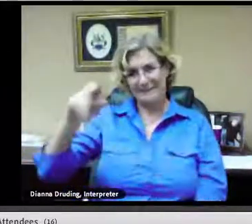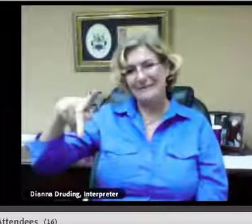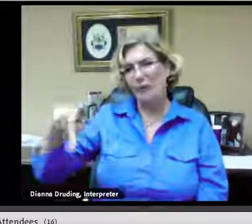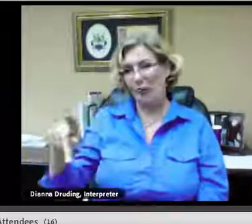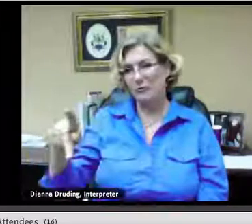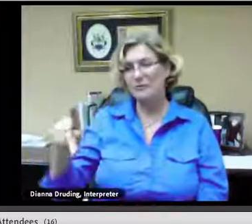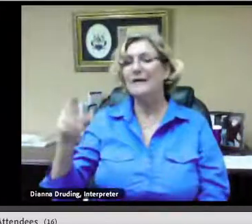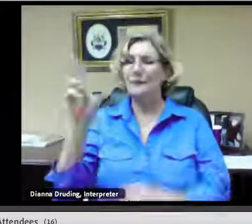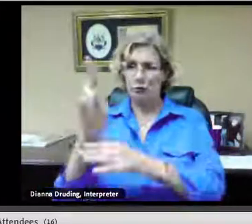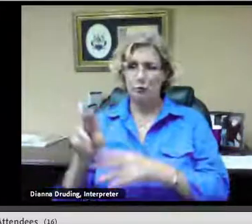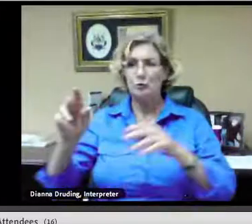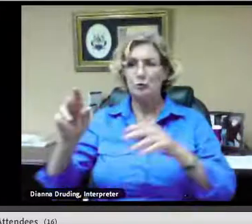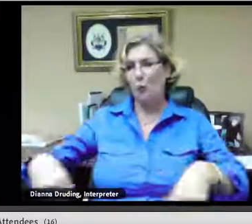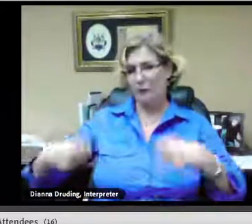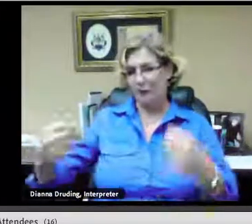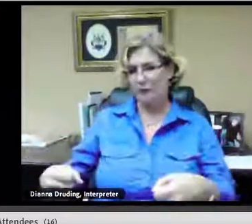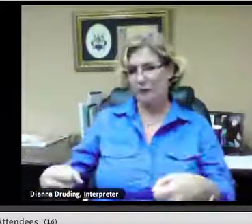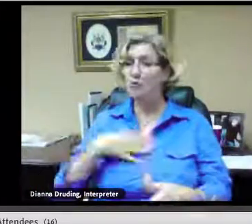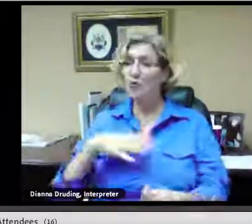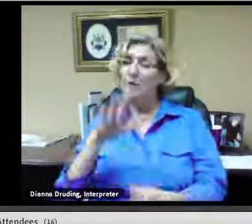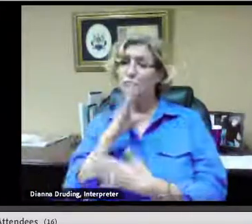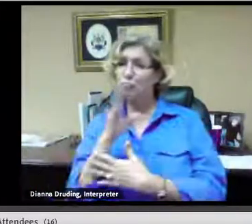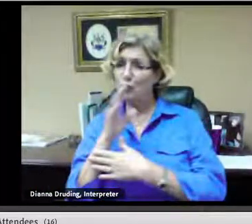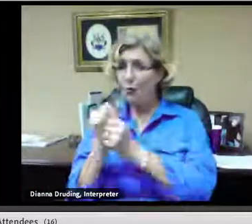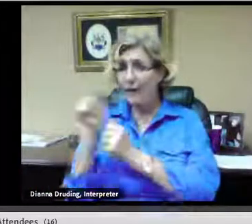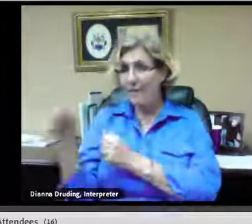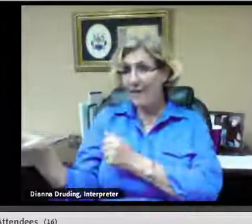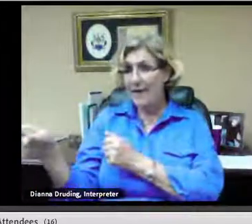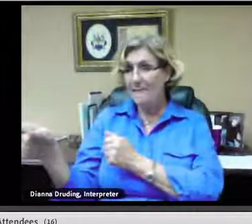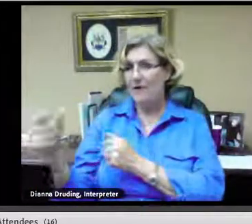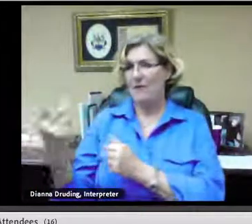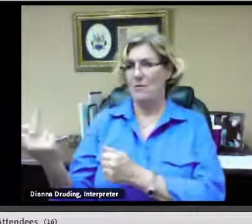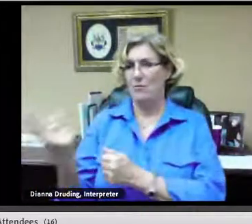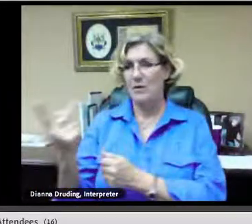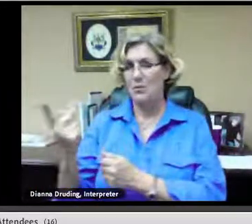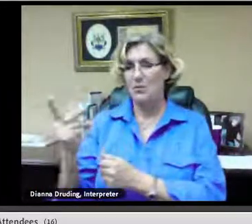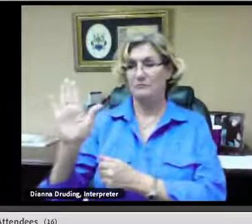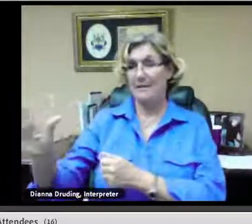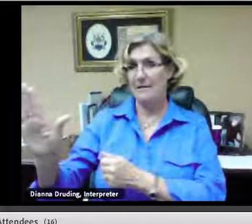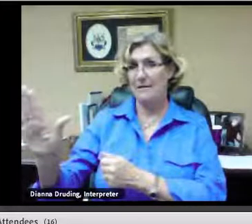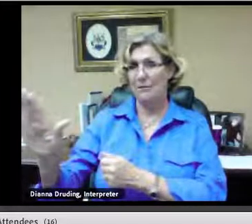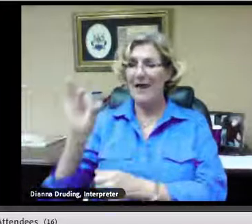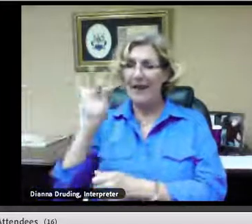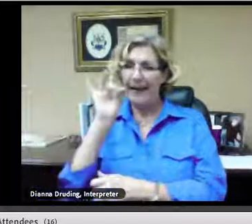So I was talking with him, and he spent almost 8 years since graduating with honors